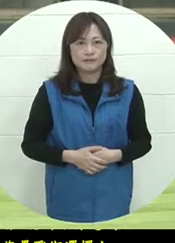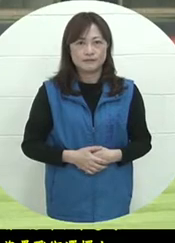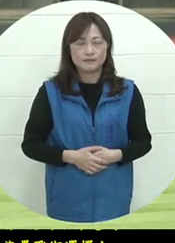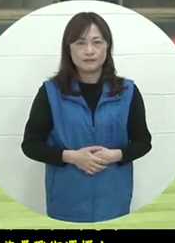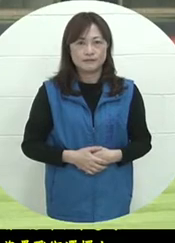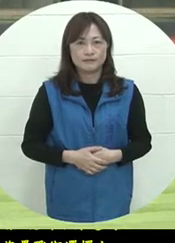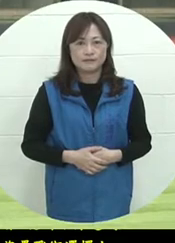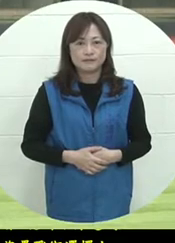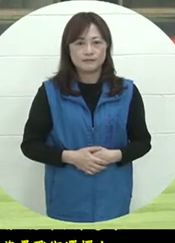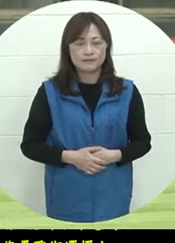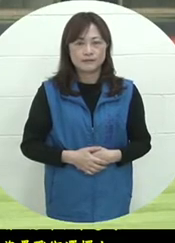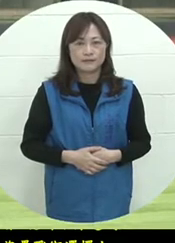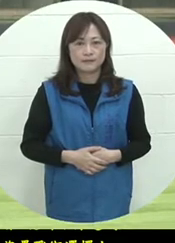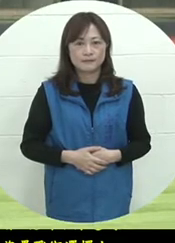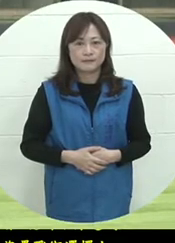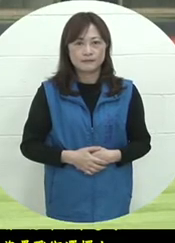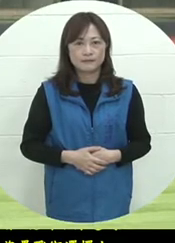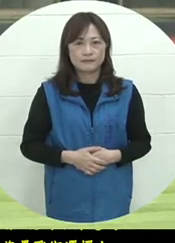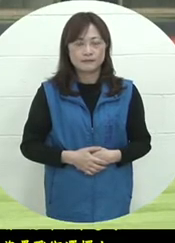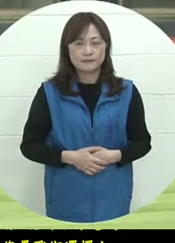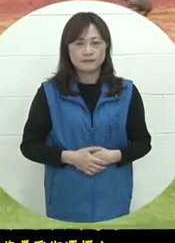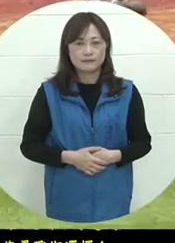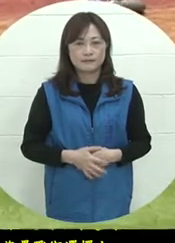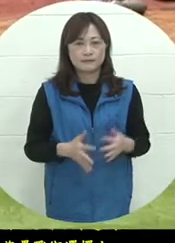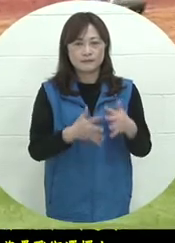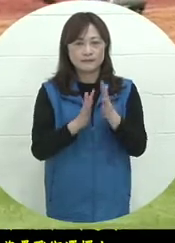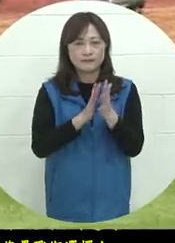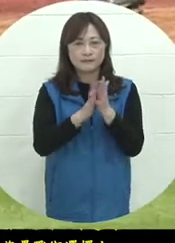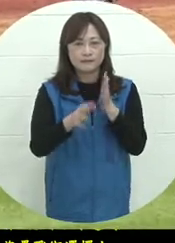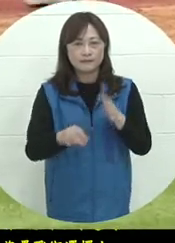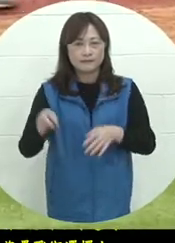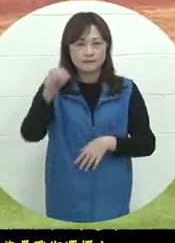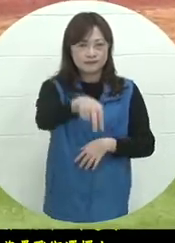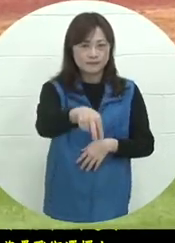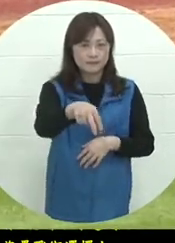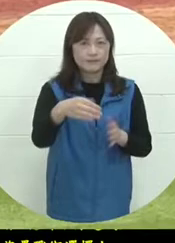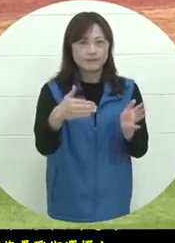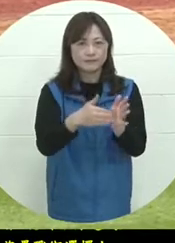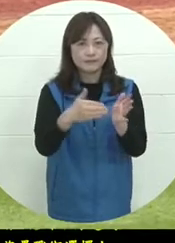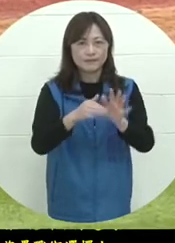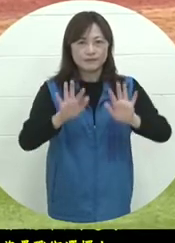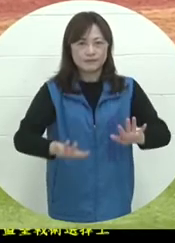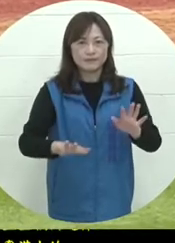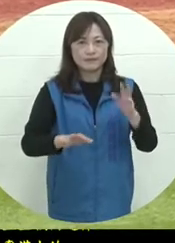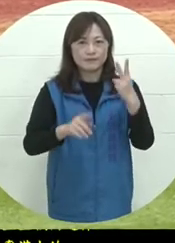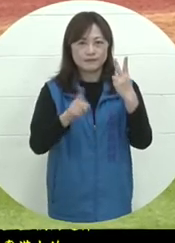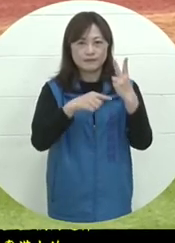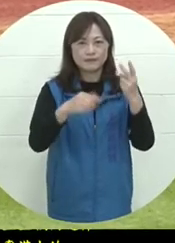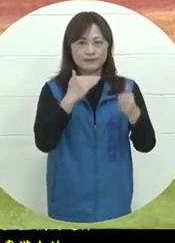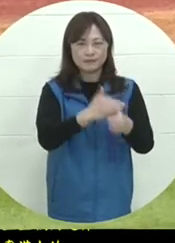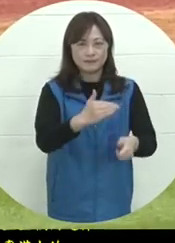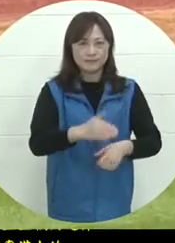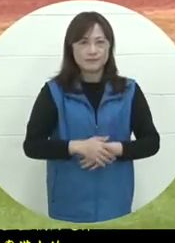Fortunately, after that time, the United States fell to second base. " At this time, the team had a chance to score with two outs and the tying run.